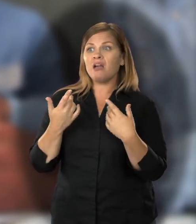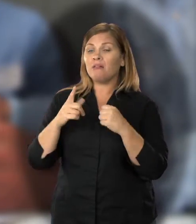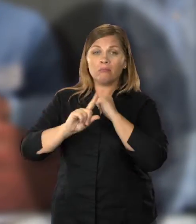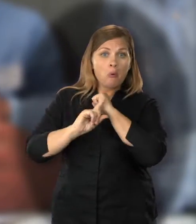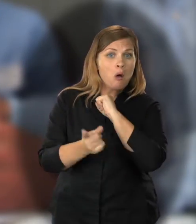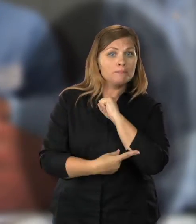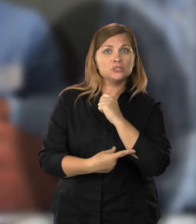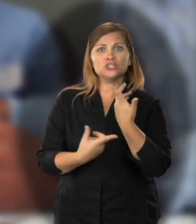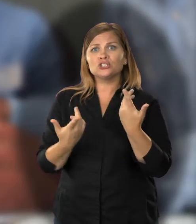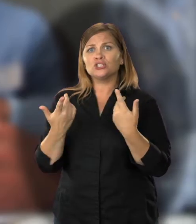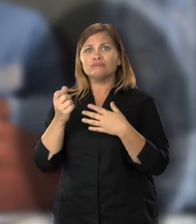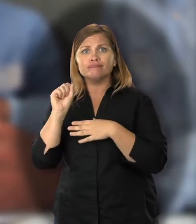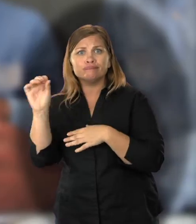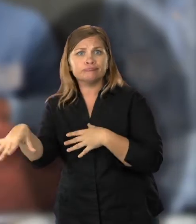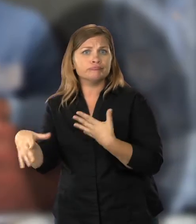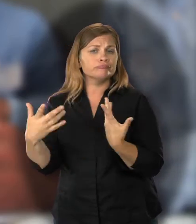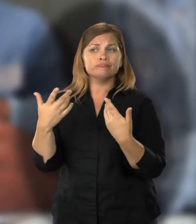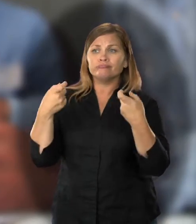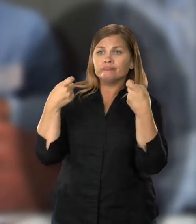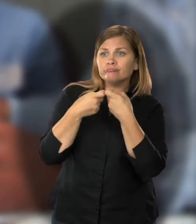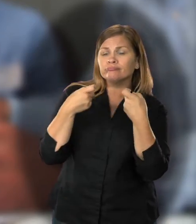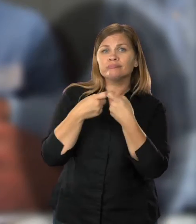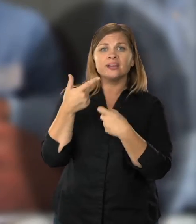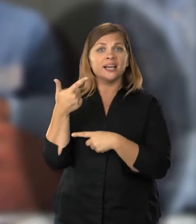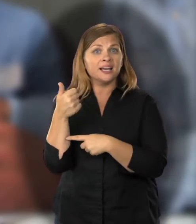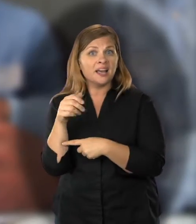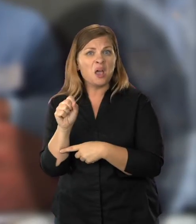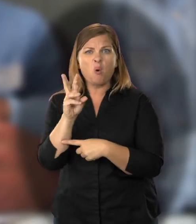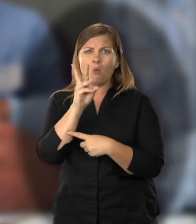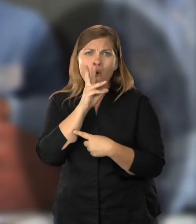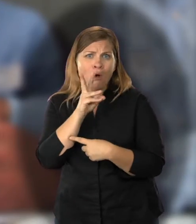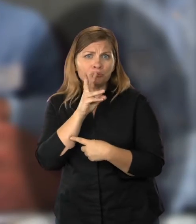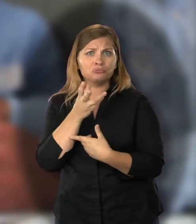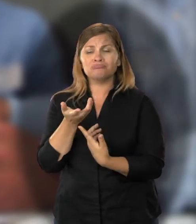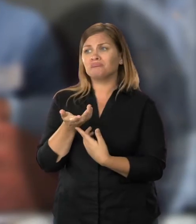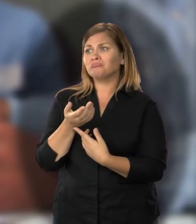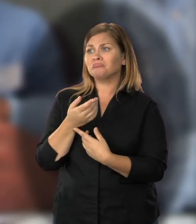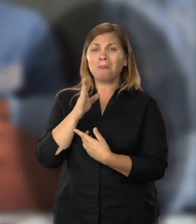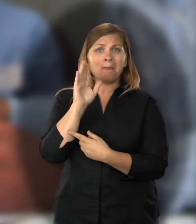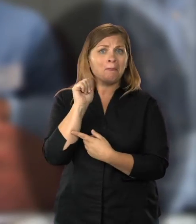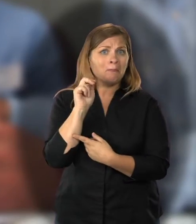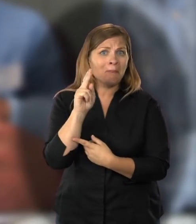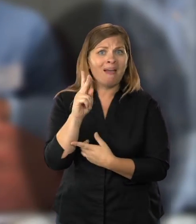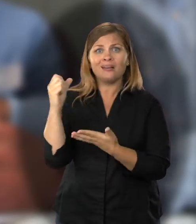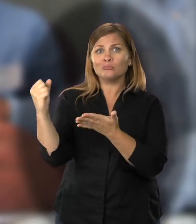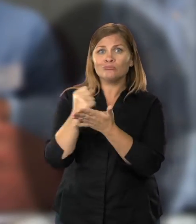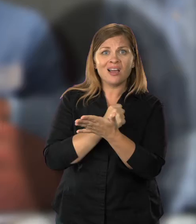solid waste or sewer services, electric, gas or water